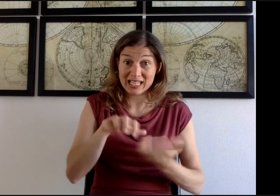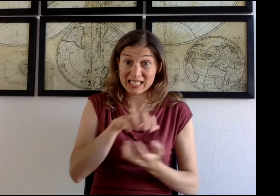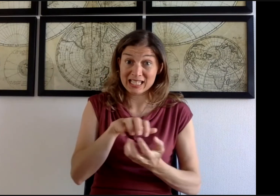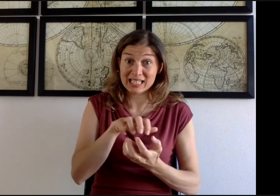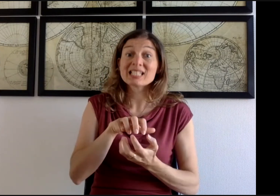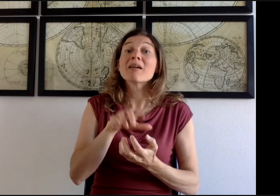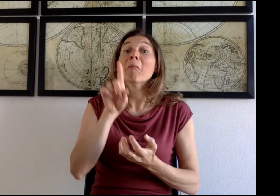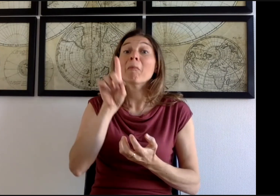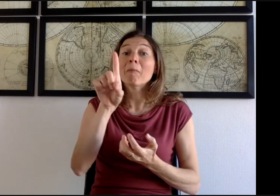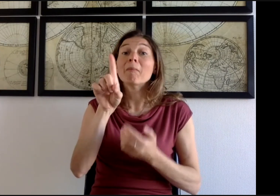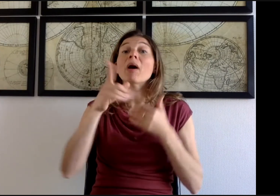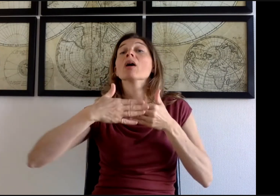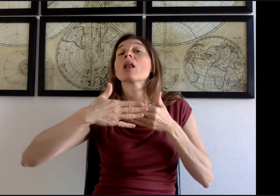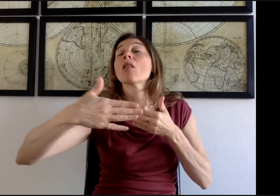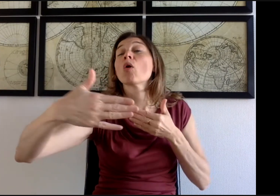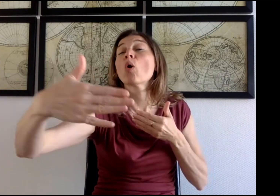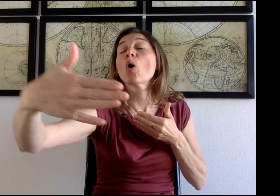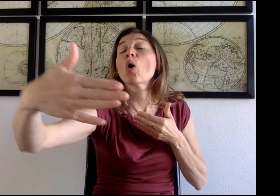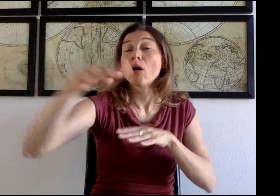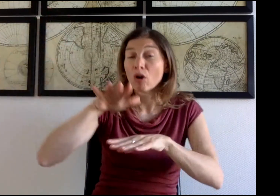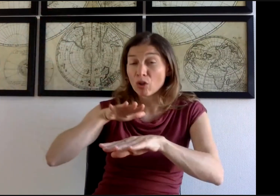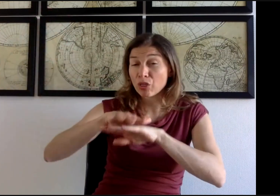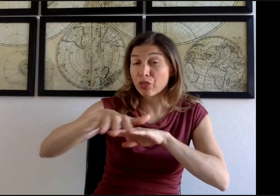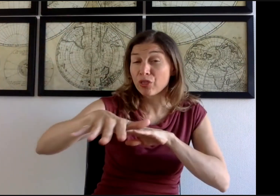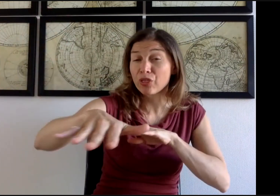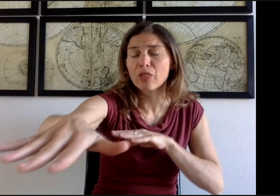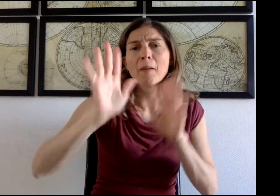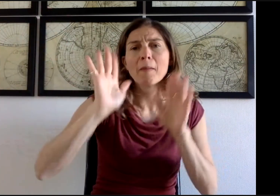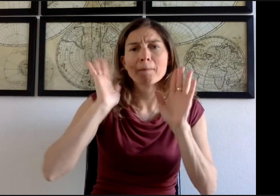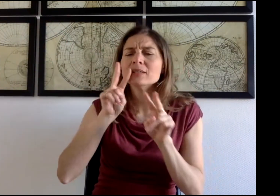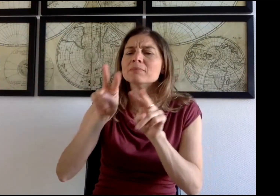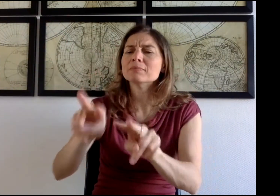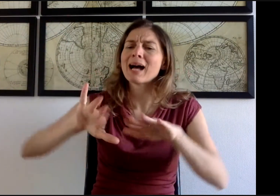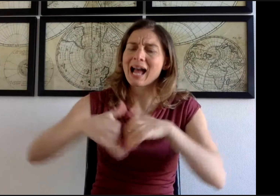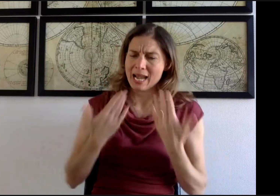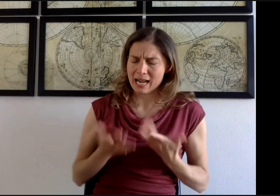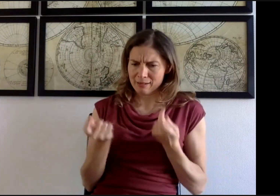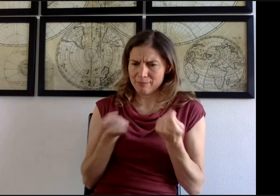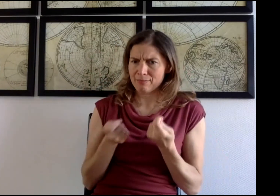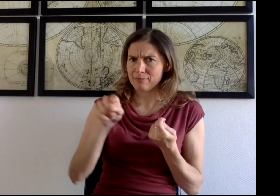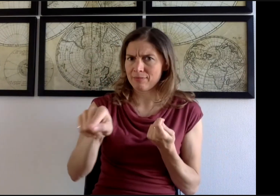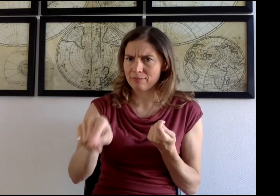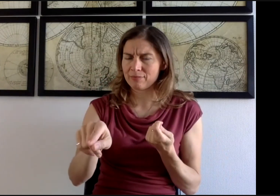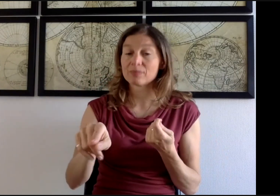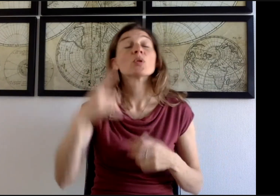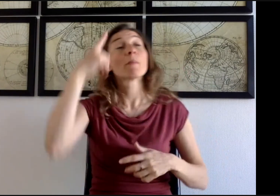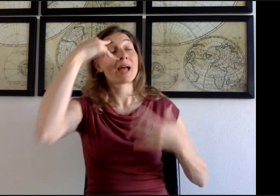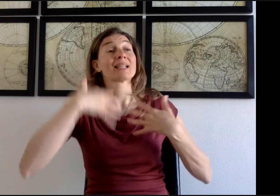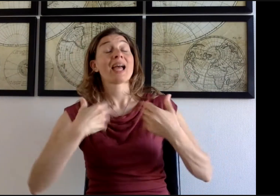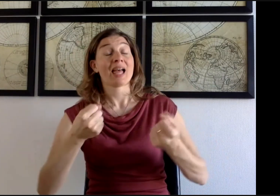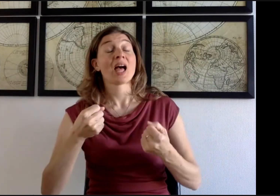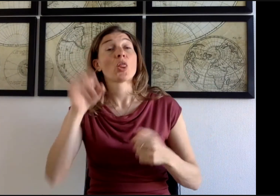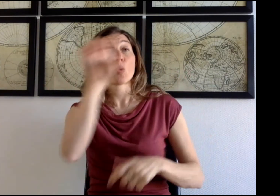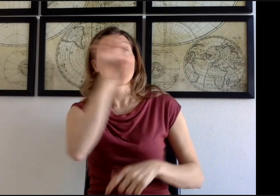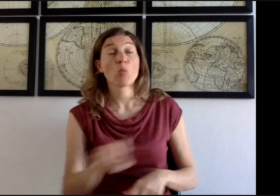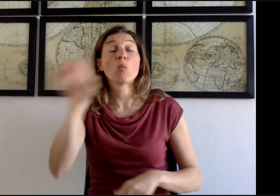I'd like to flag one think to you, one last sentence. Mental Health Europe will organise online meetings on these topics,